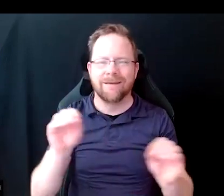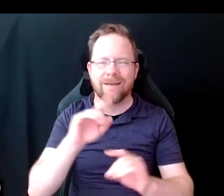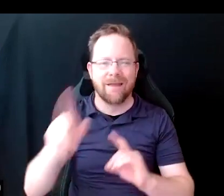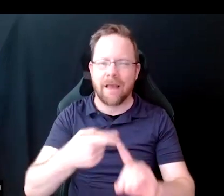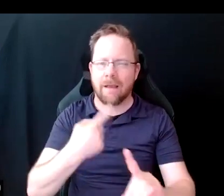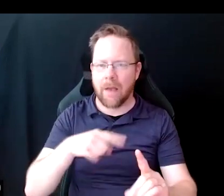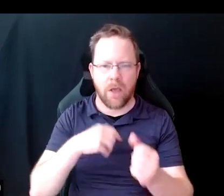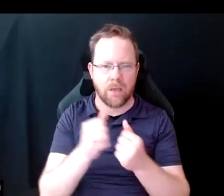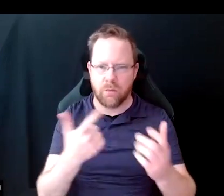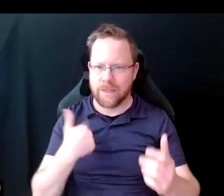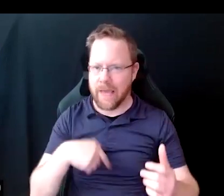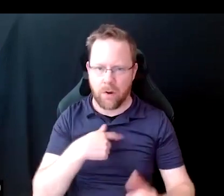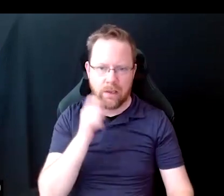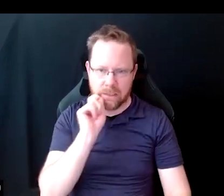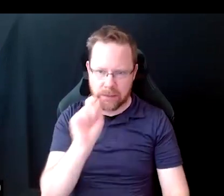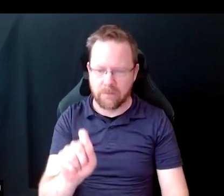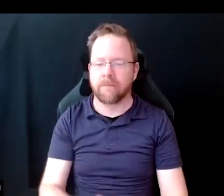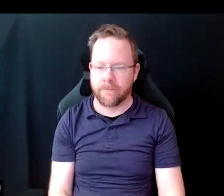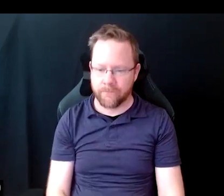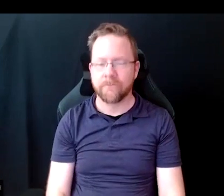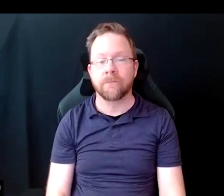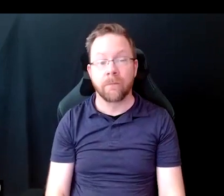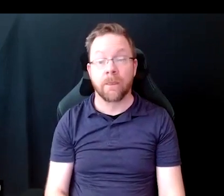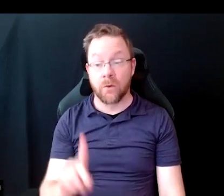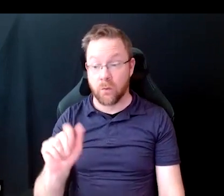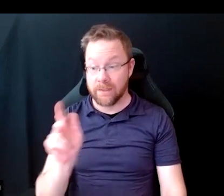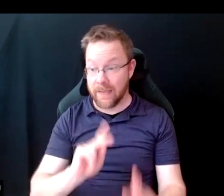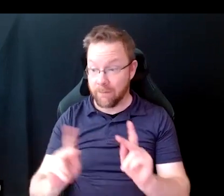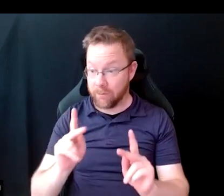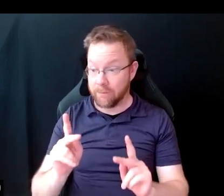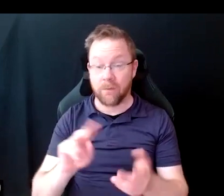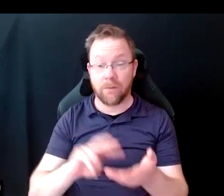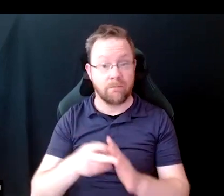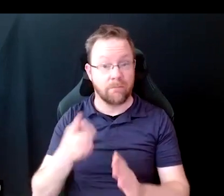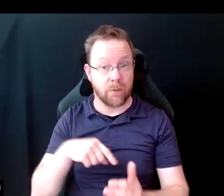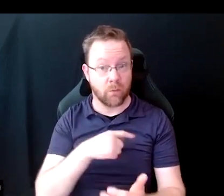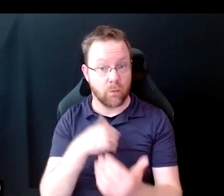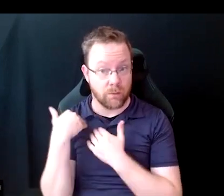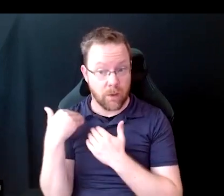Which means that as disabled folk, we have the responsibility of helping